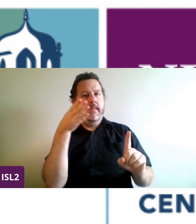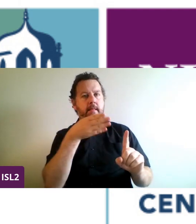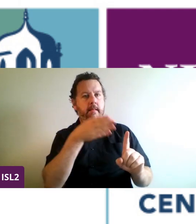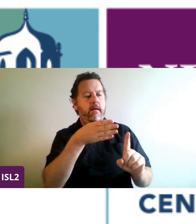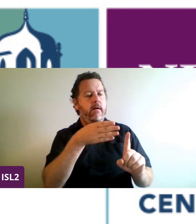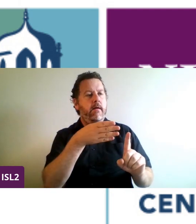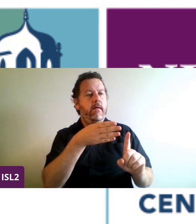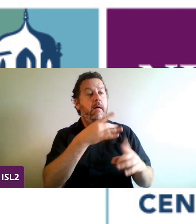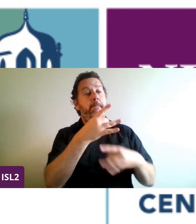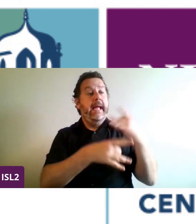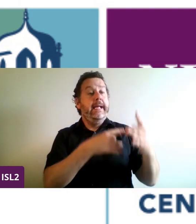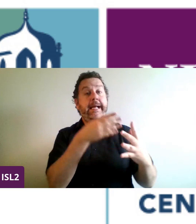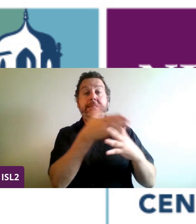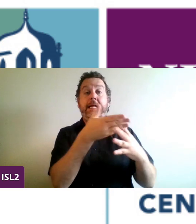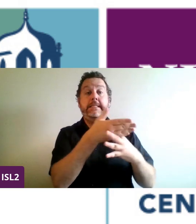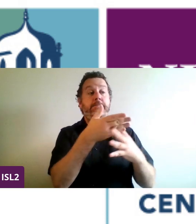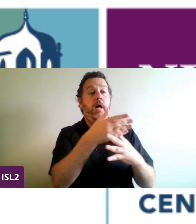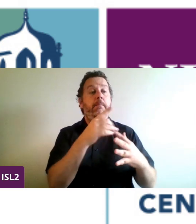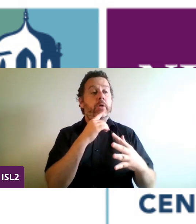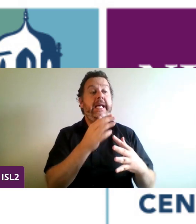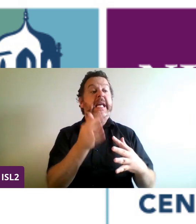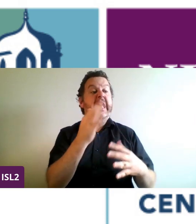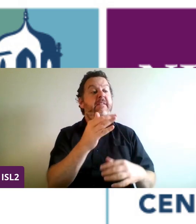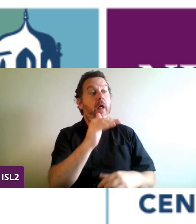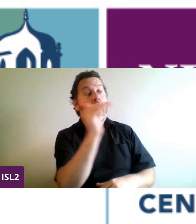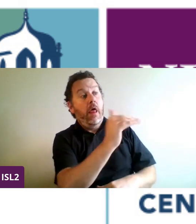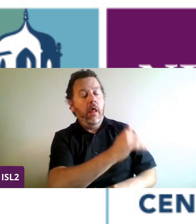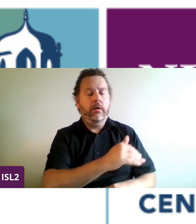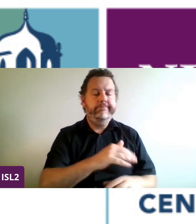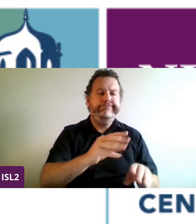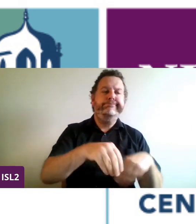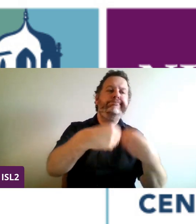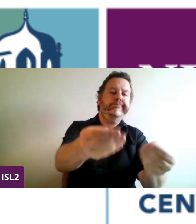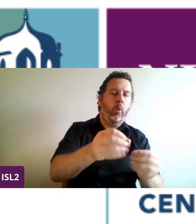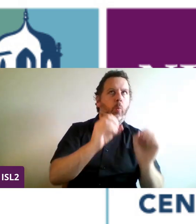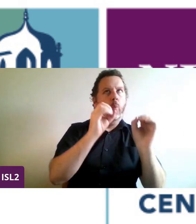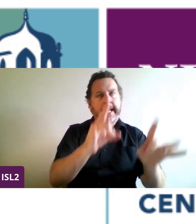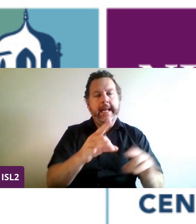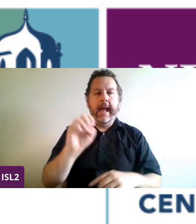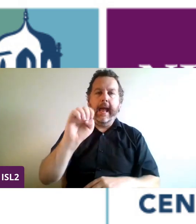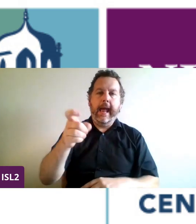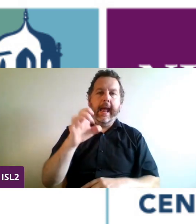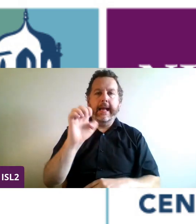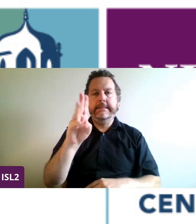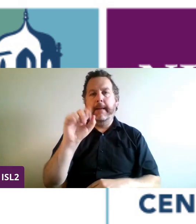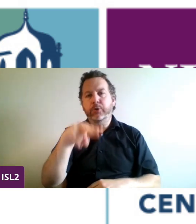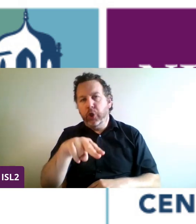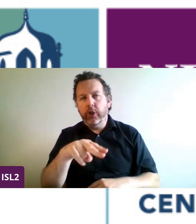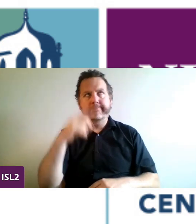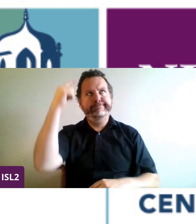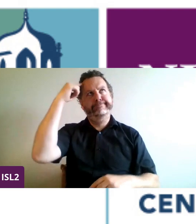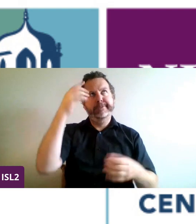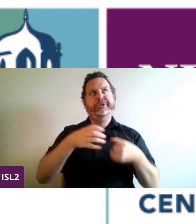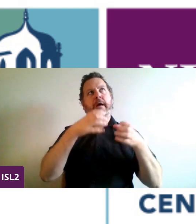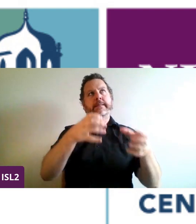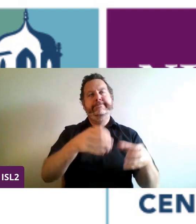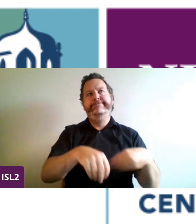with a charity model in mind And moving towards putting the onus on the content